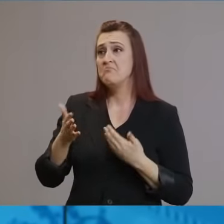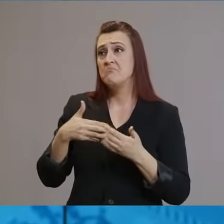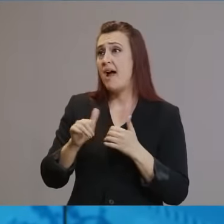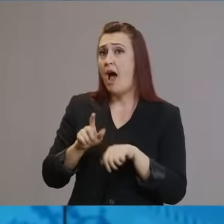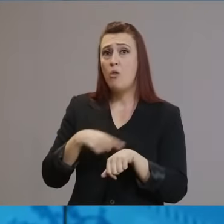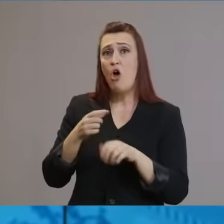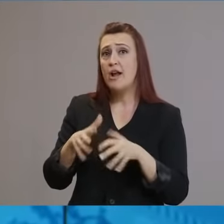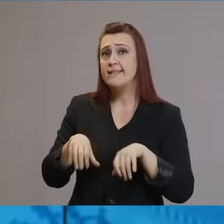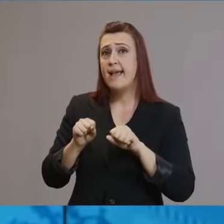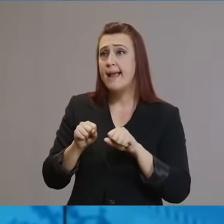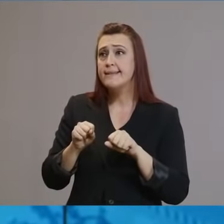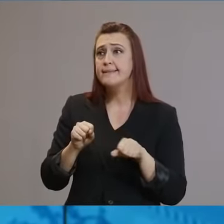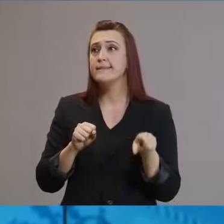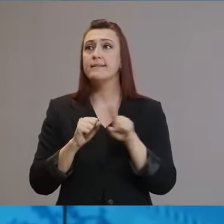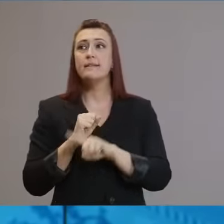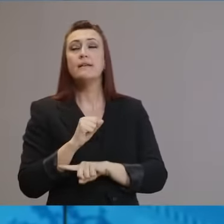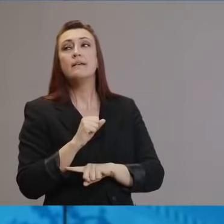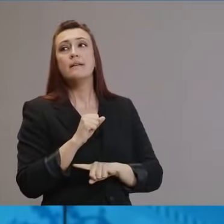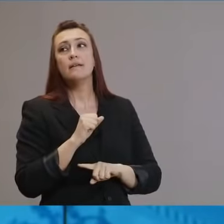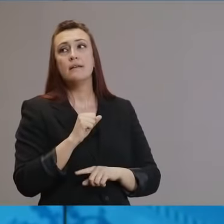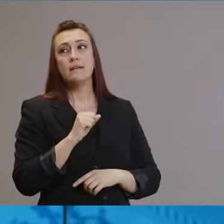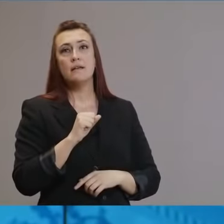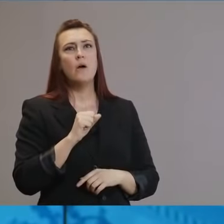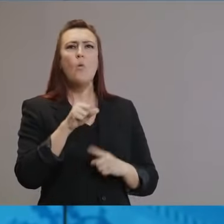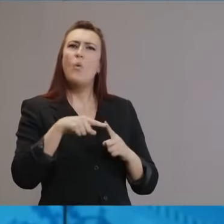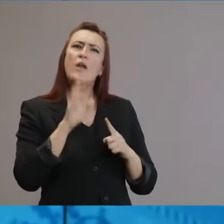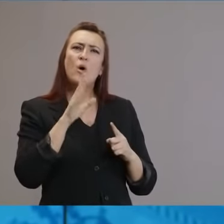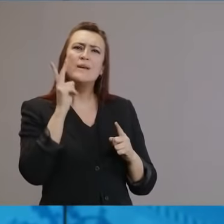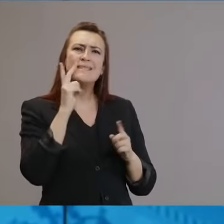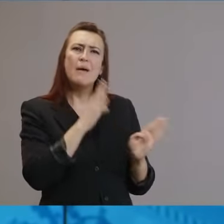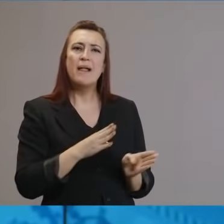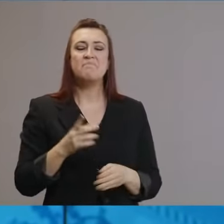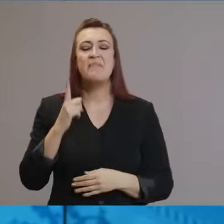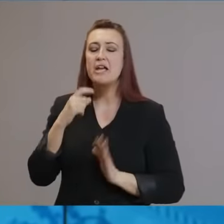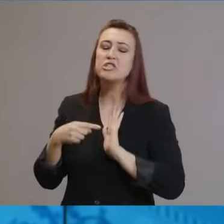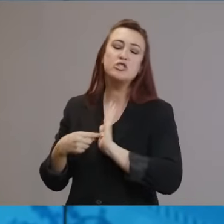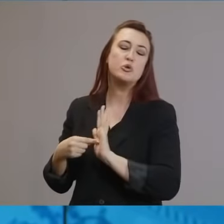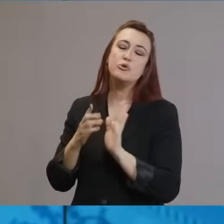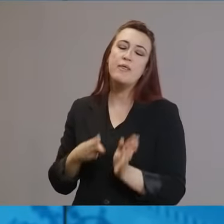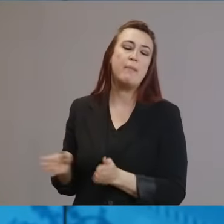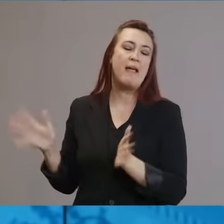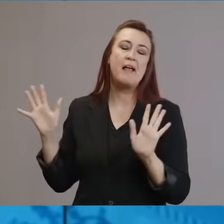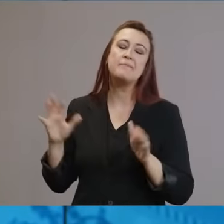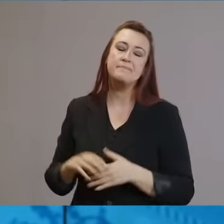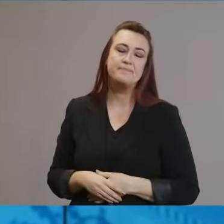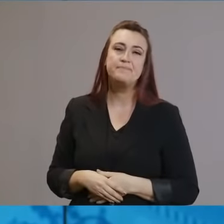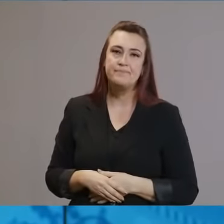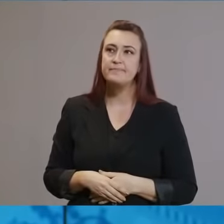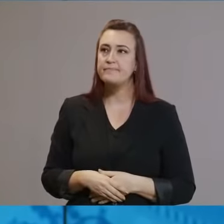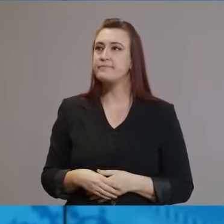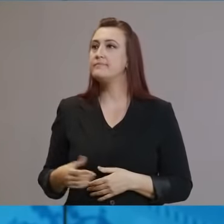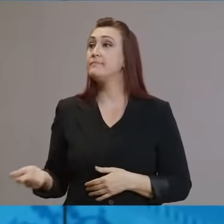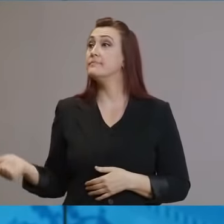WHEN WILL WE SEE A PLAN OF -- I JUST SHOWED YOU A PLAN AT THE END OF THE POWERPOINT. HOWIE, NEXT.